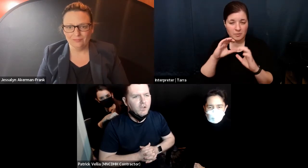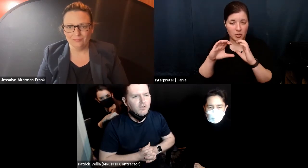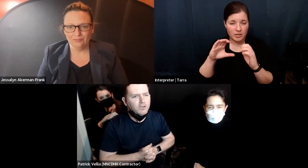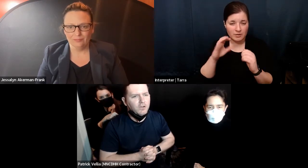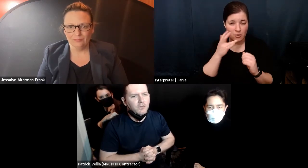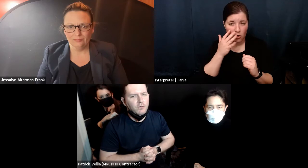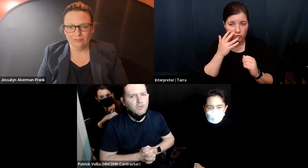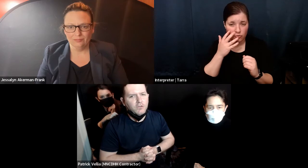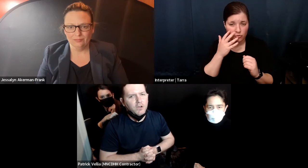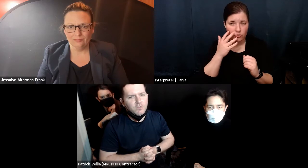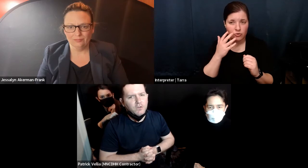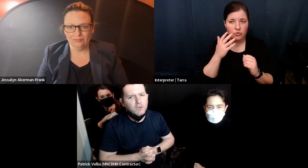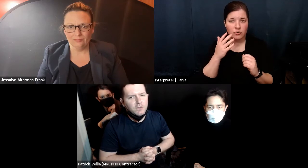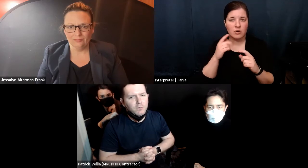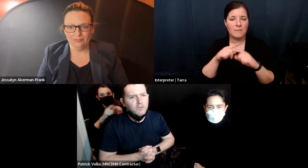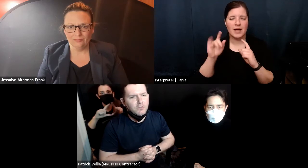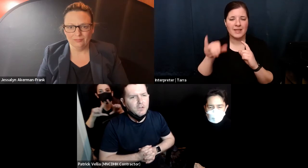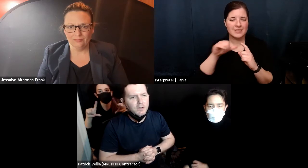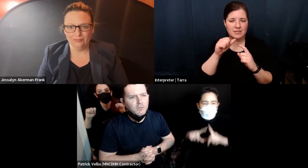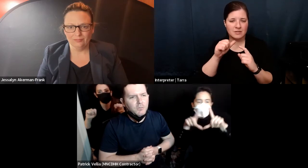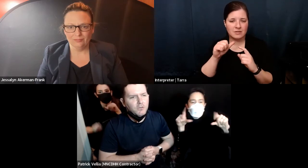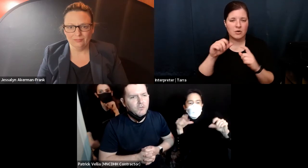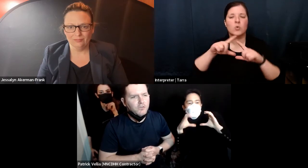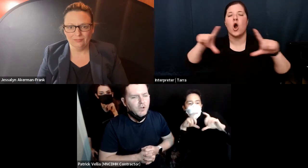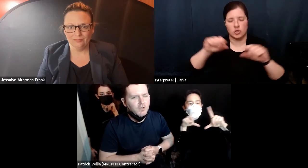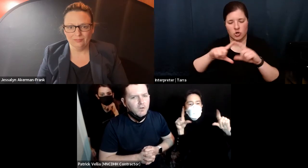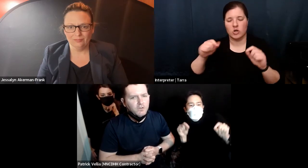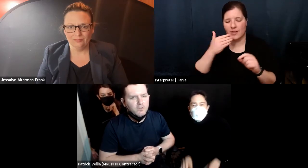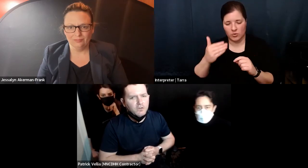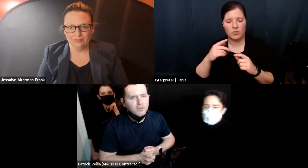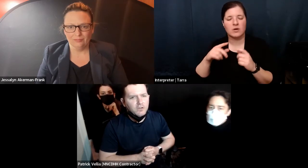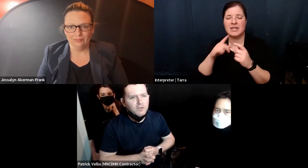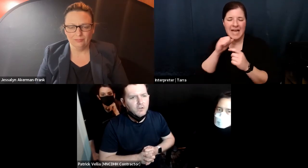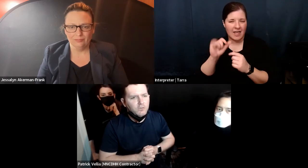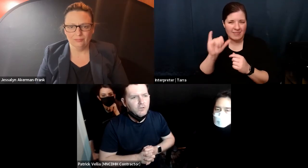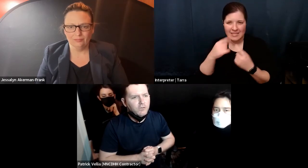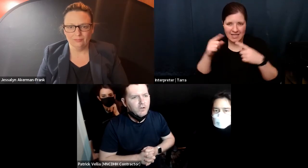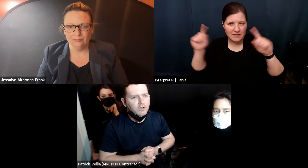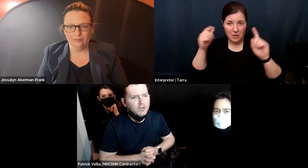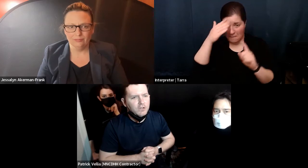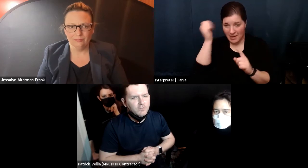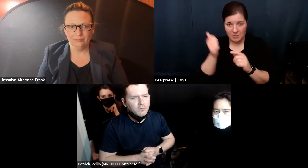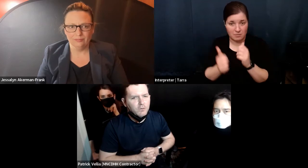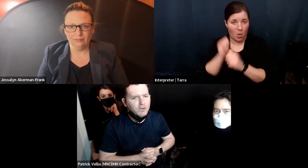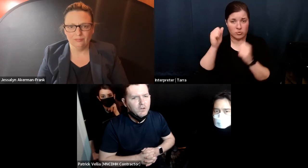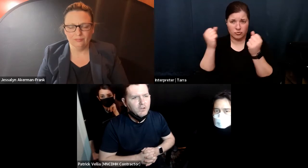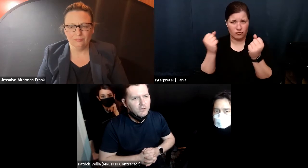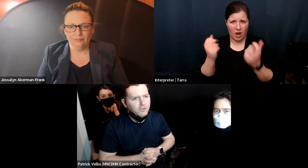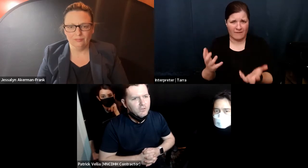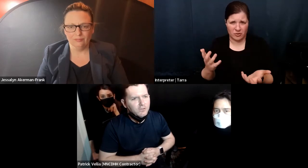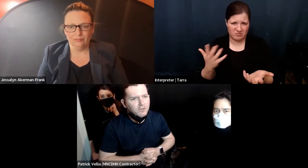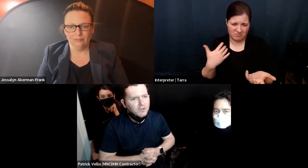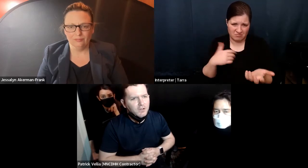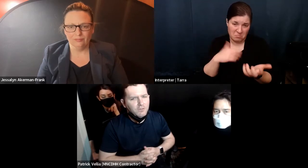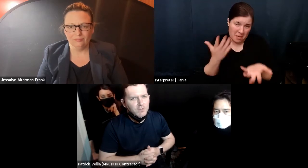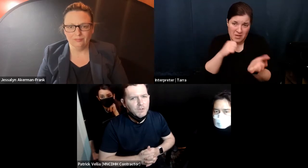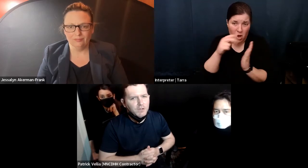So years ago I would try to use the communication cards.